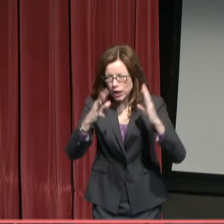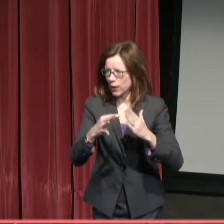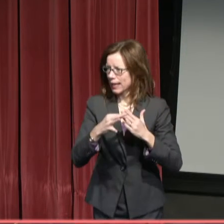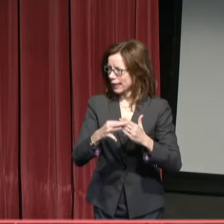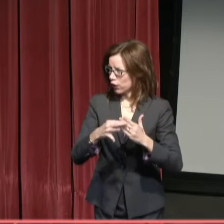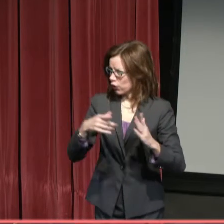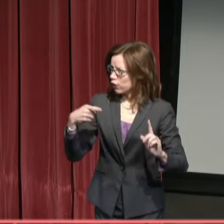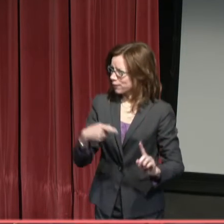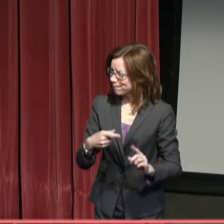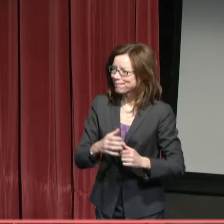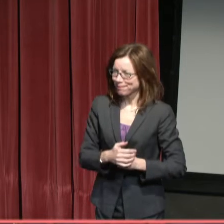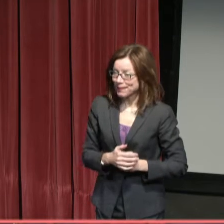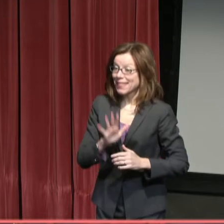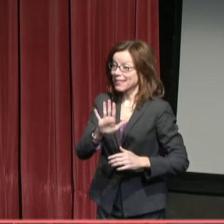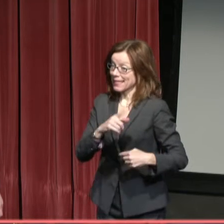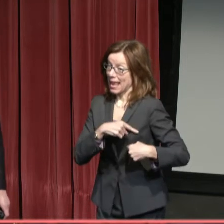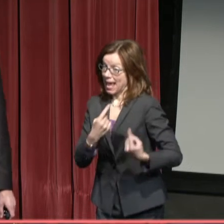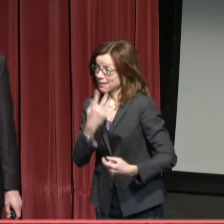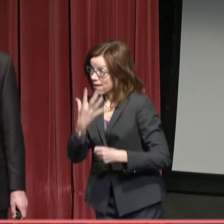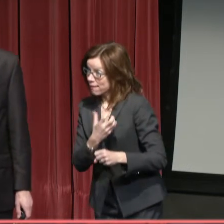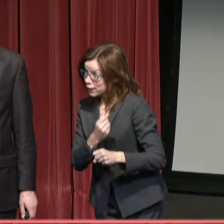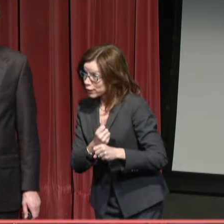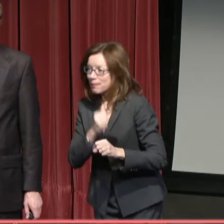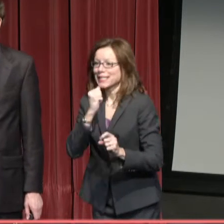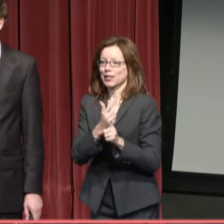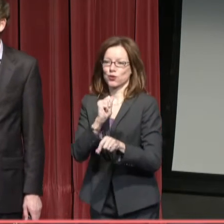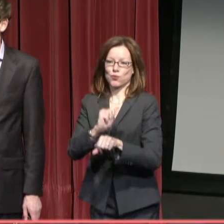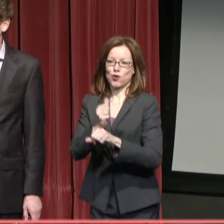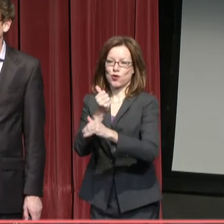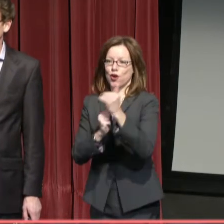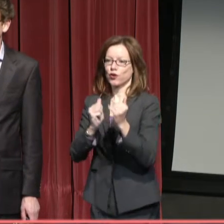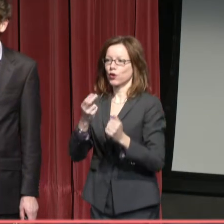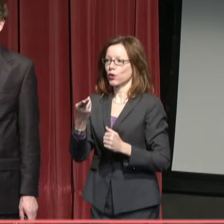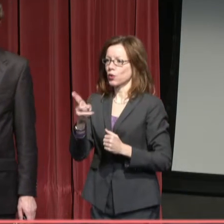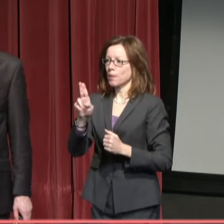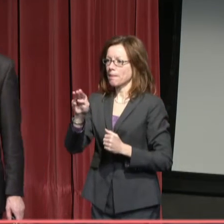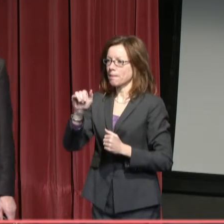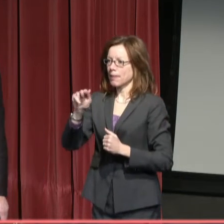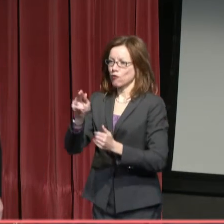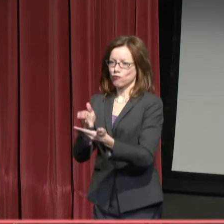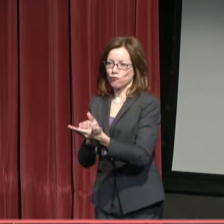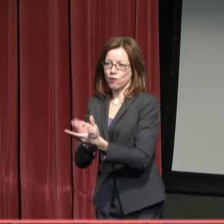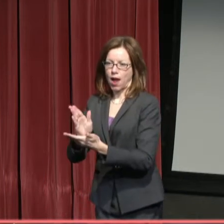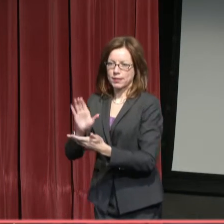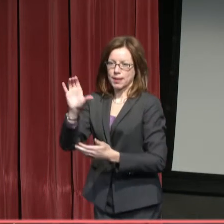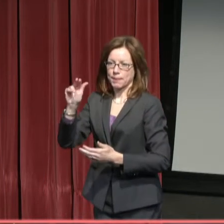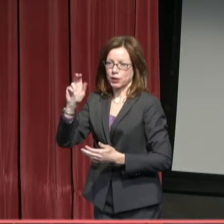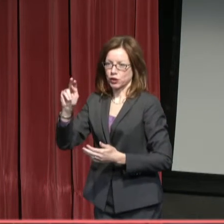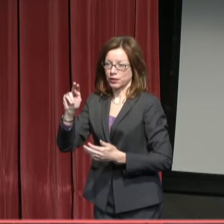Then for the last five years, she's been working for the human rights commission in New Zealand. She got a bit frustrated in the government actually